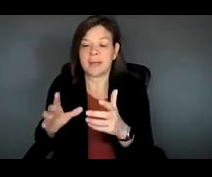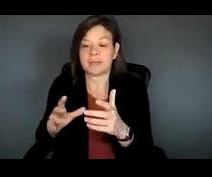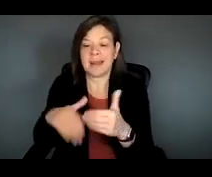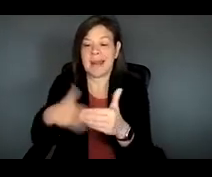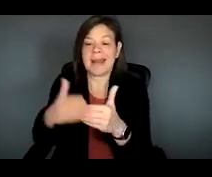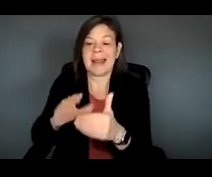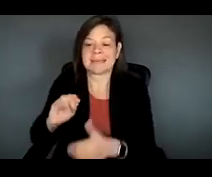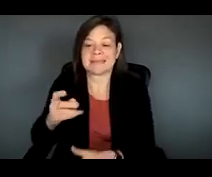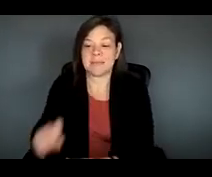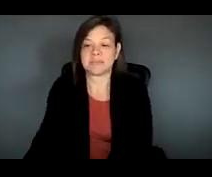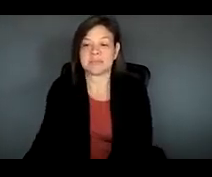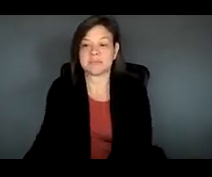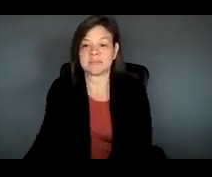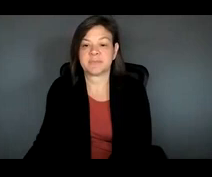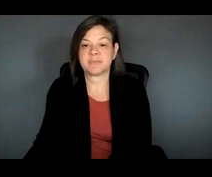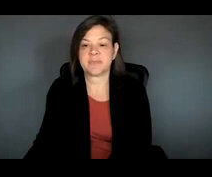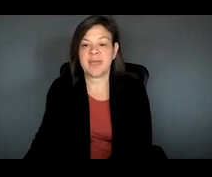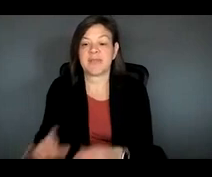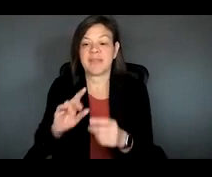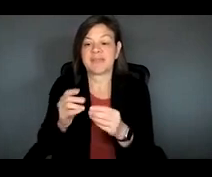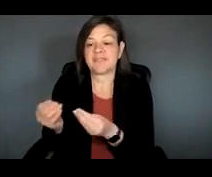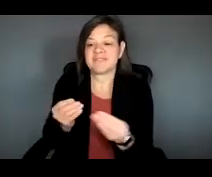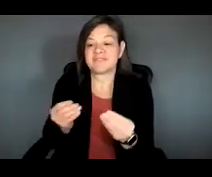facilitator to capture that piece of the conversation